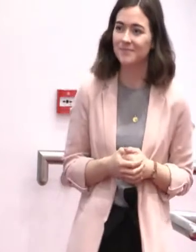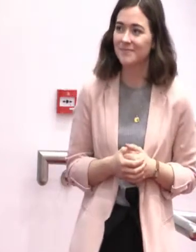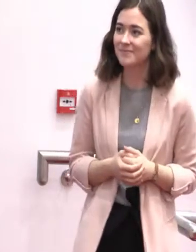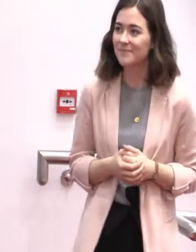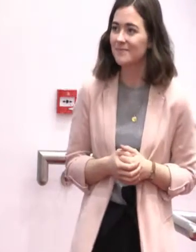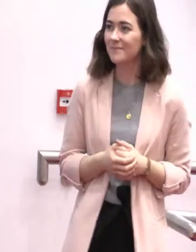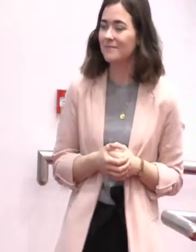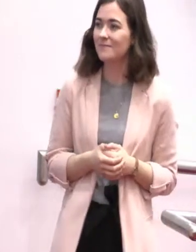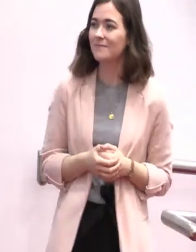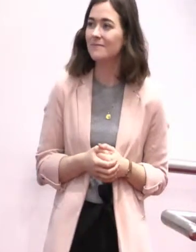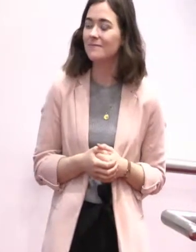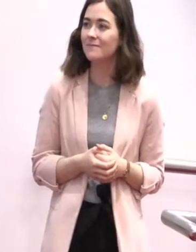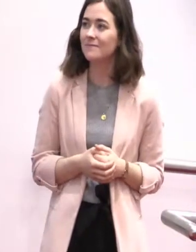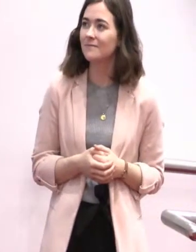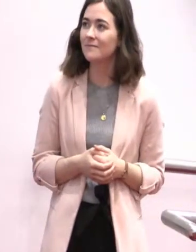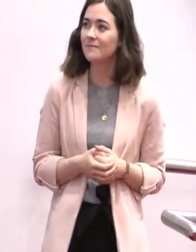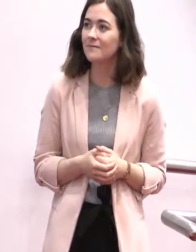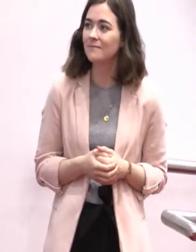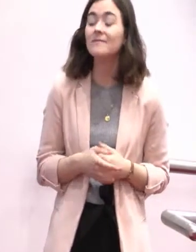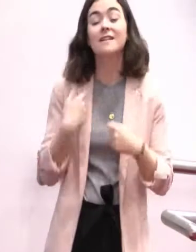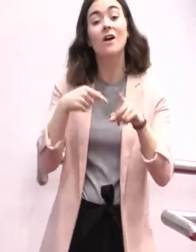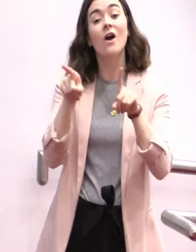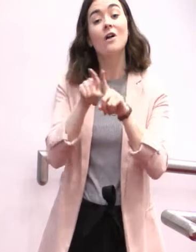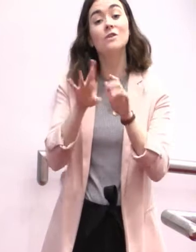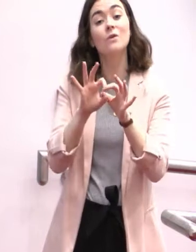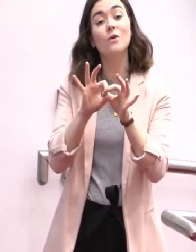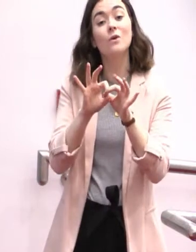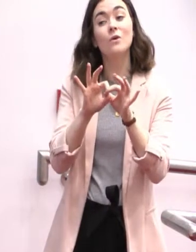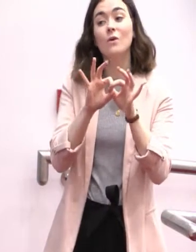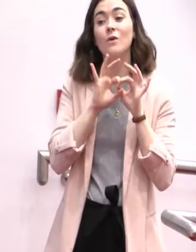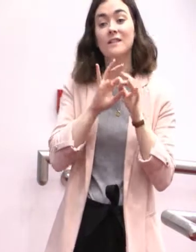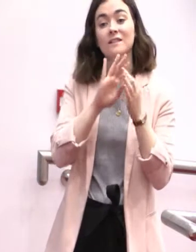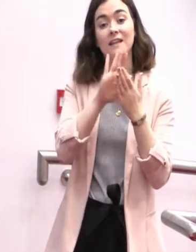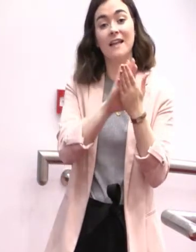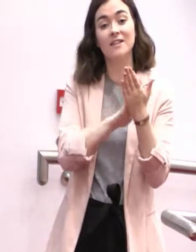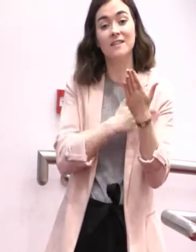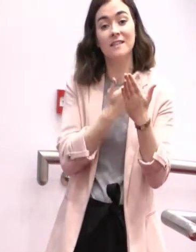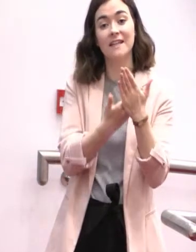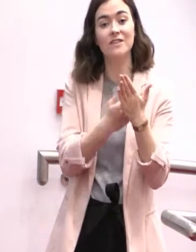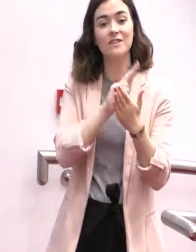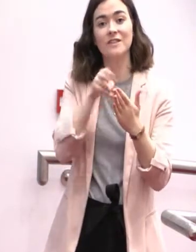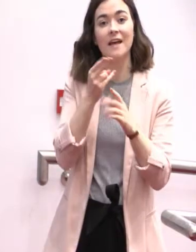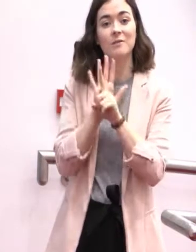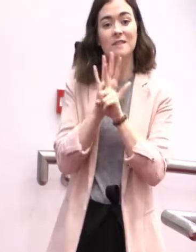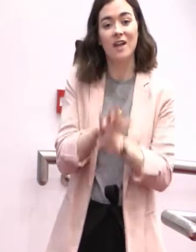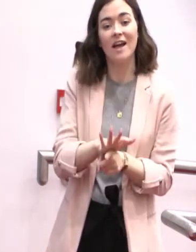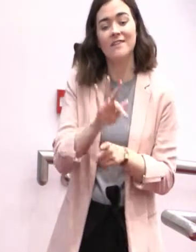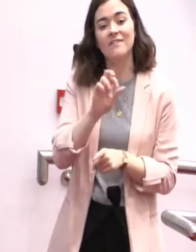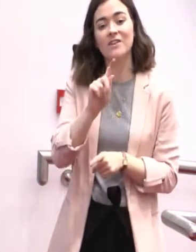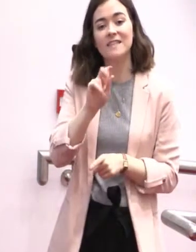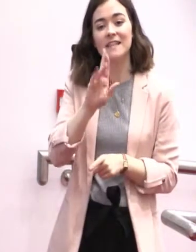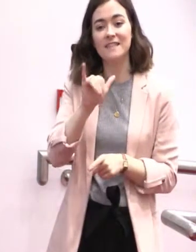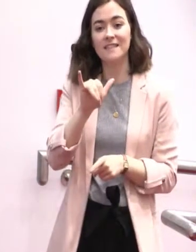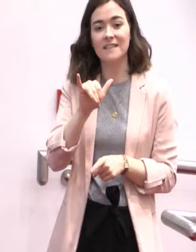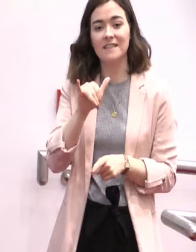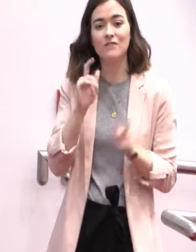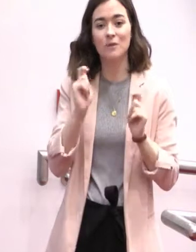And also, according to legislation, you can't be on the basis of health, which